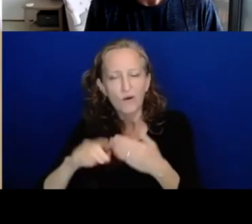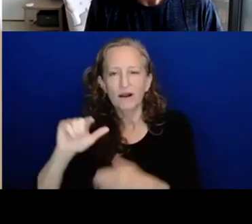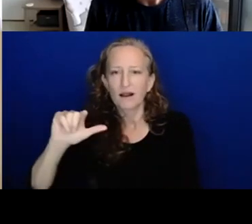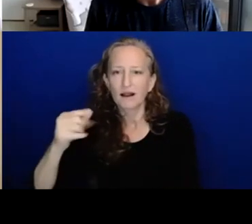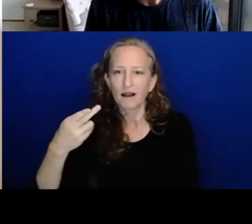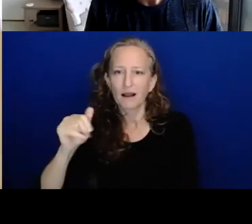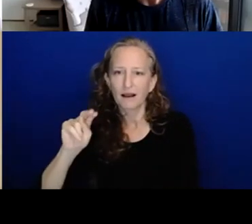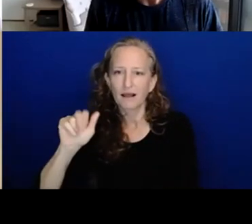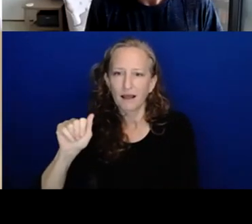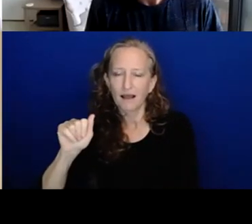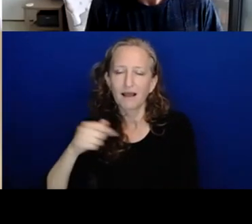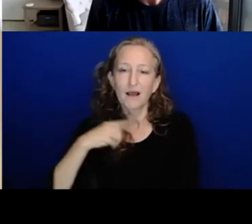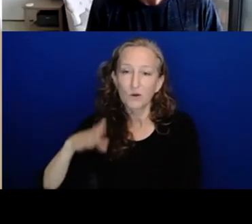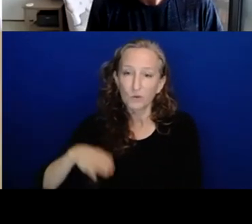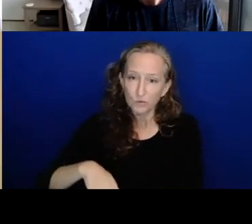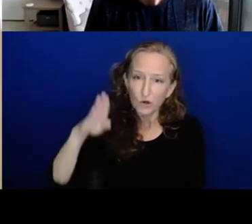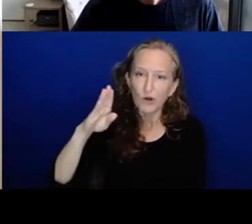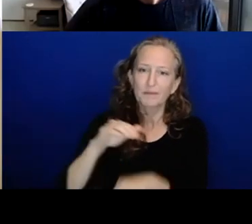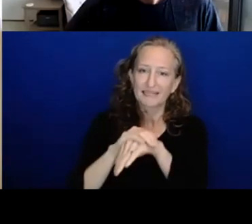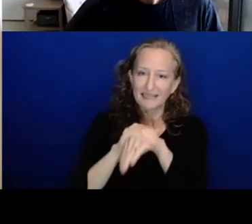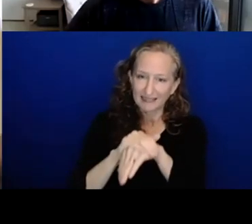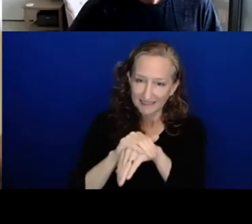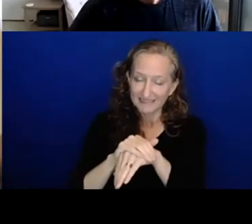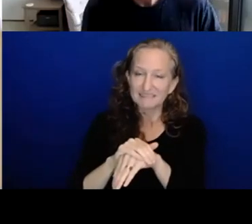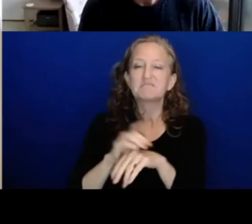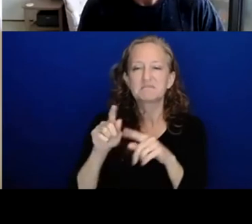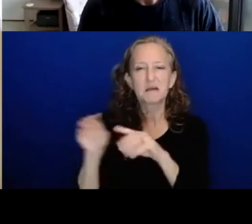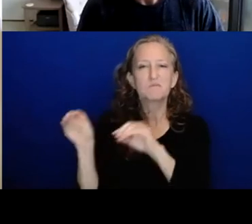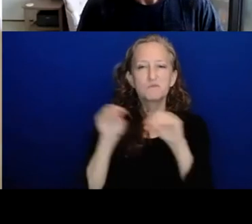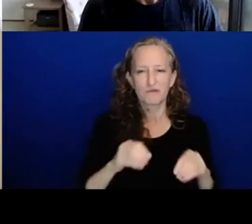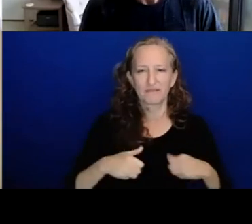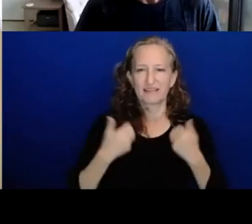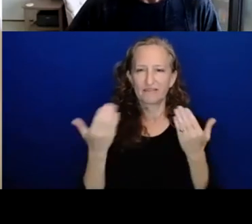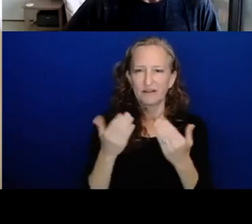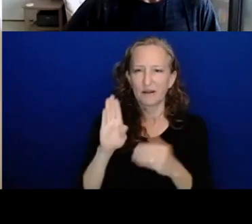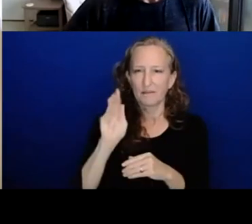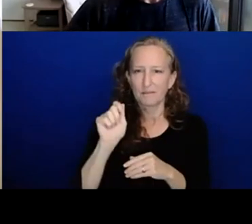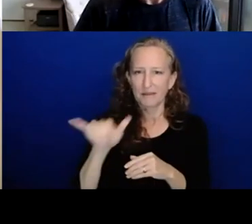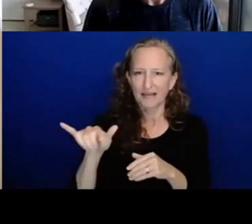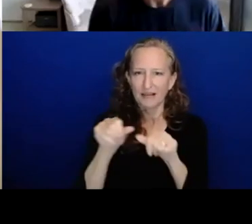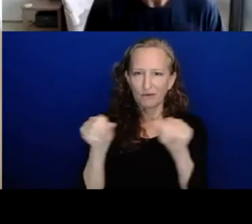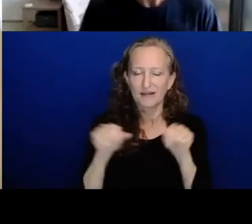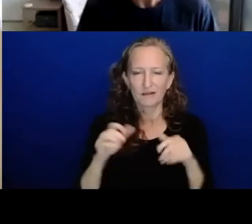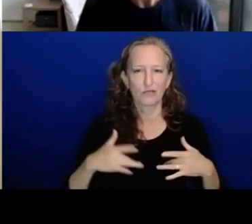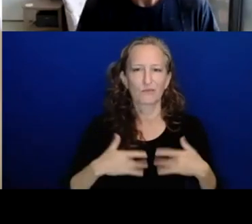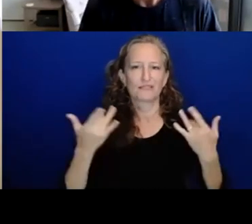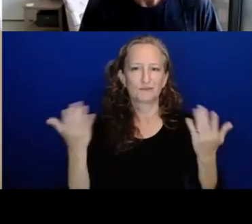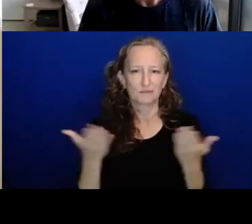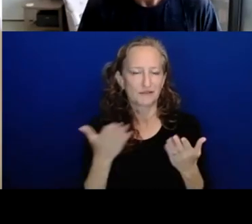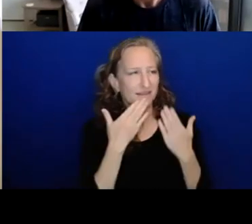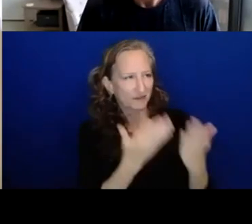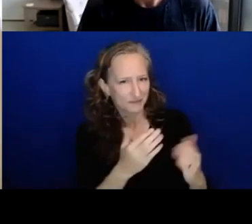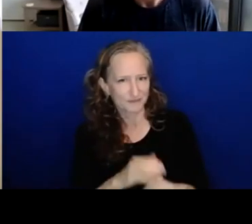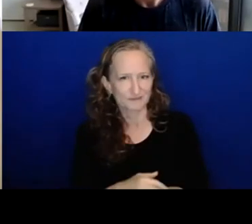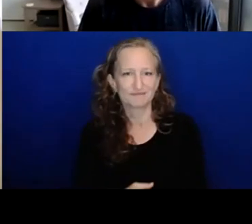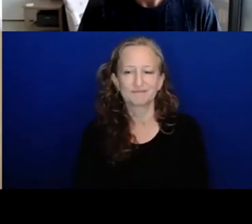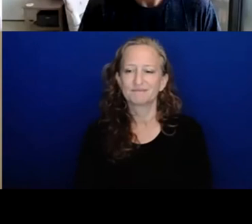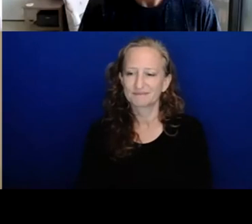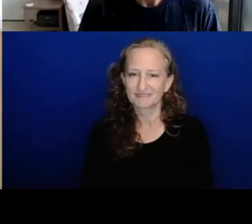of my life in England before moving over to the Bay area. Thank you for the invitation.